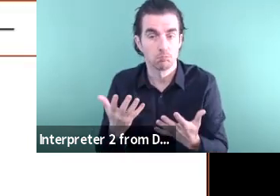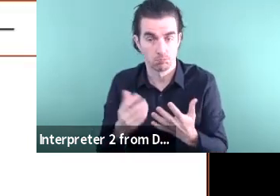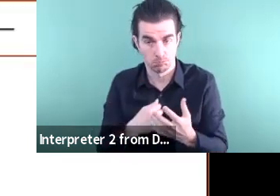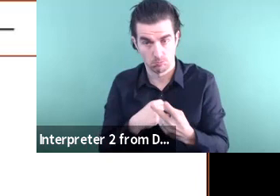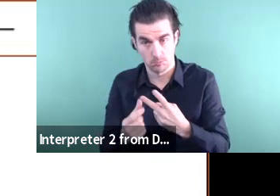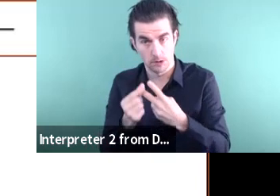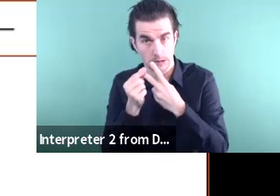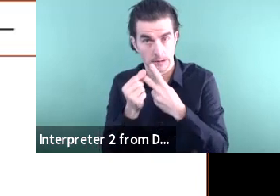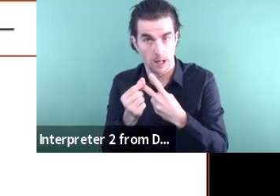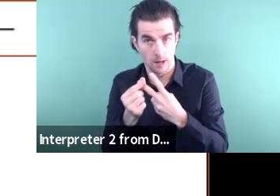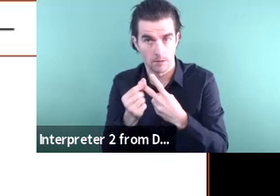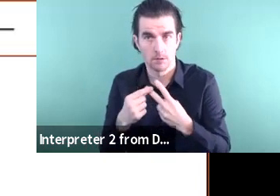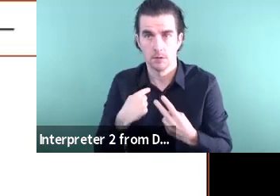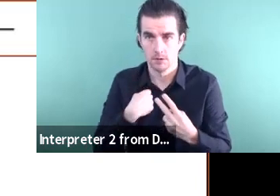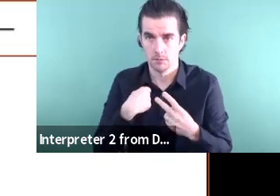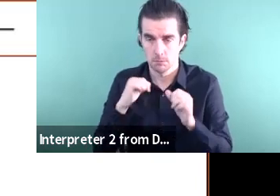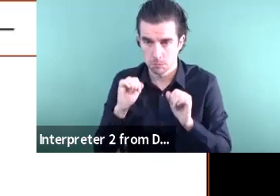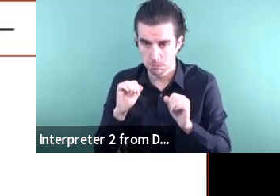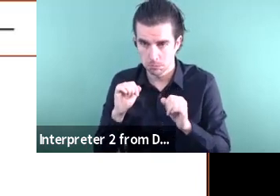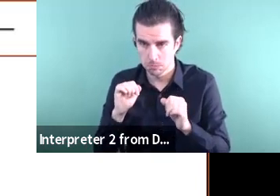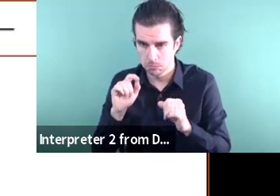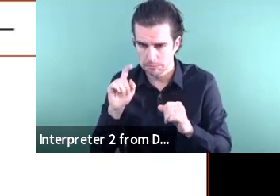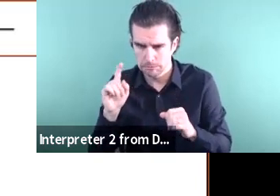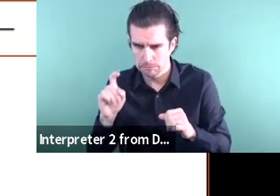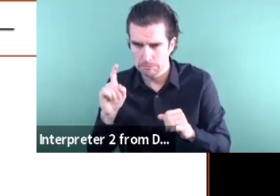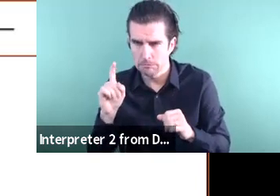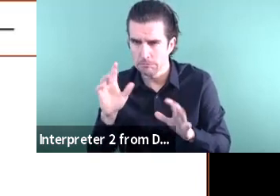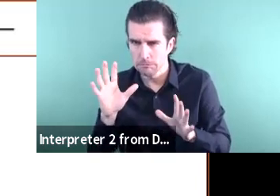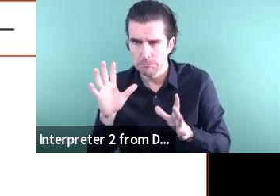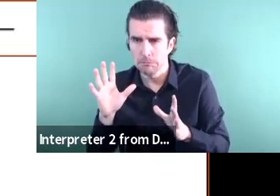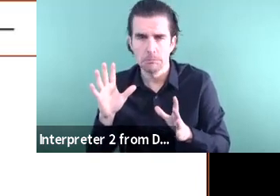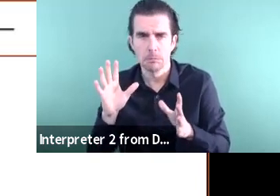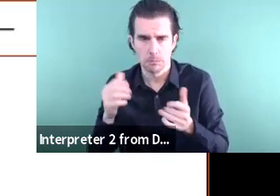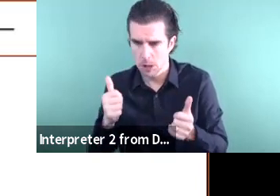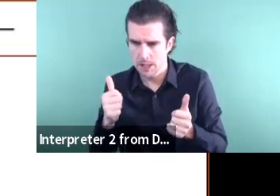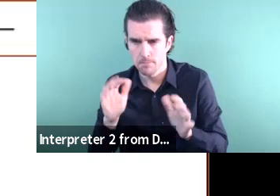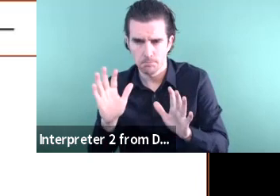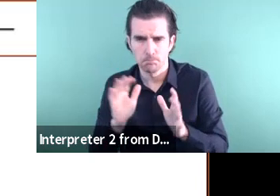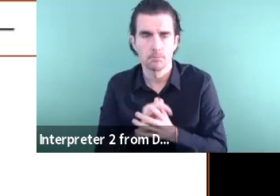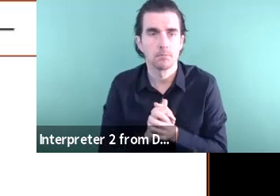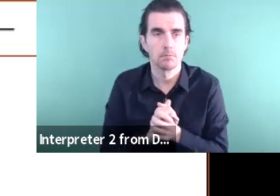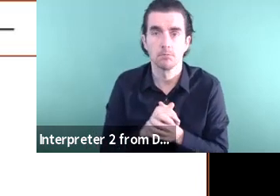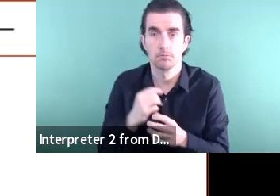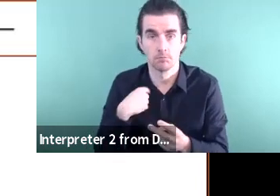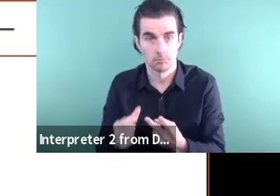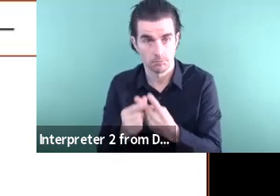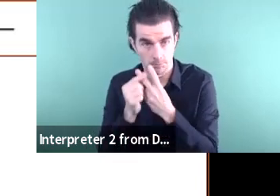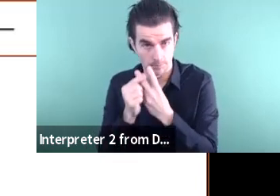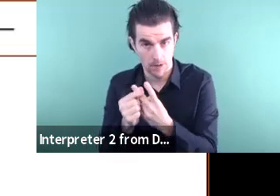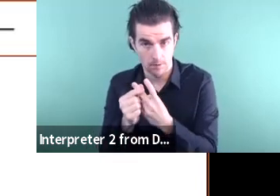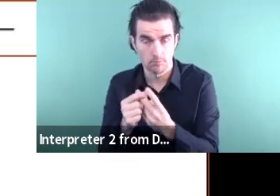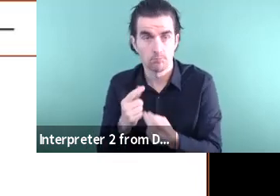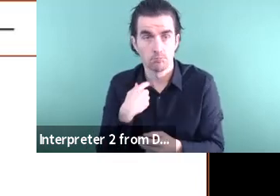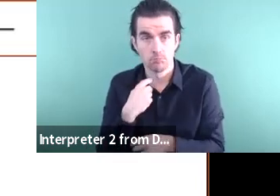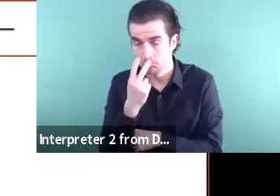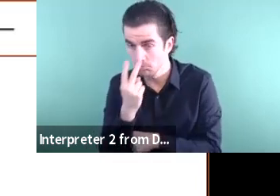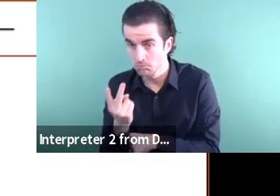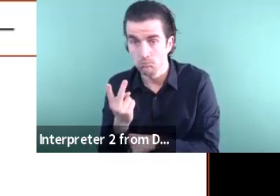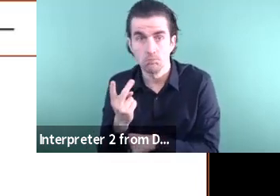where there is a minimum guaranteed income scheme that determine eligibility whenever a household